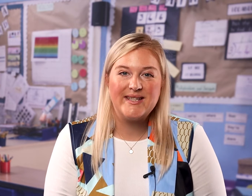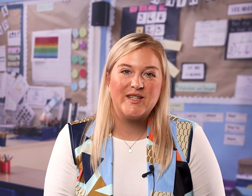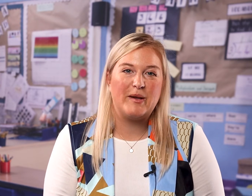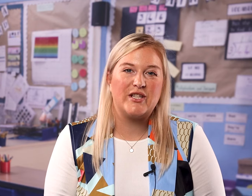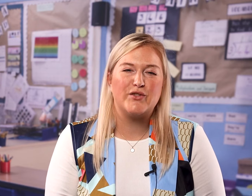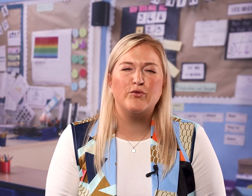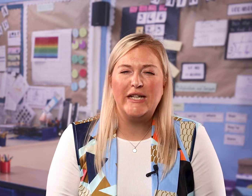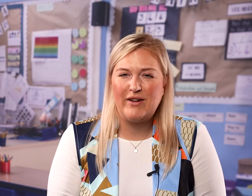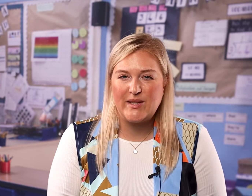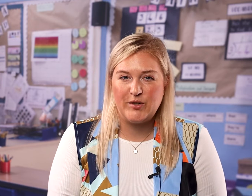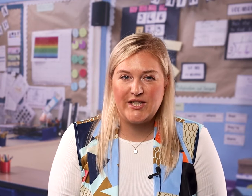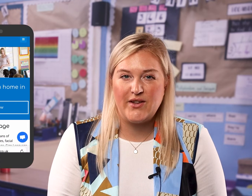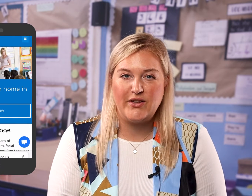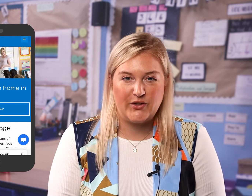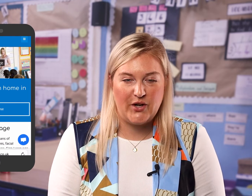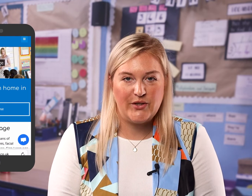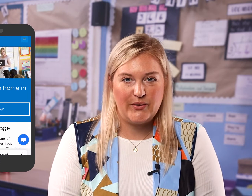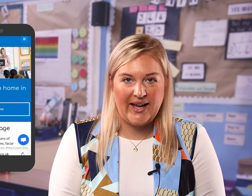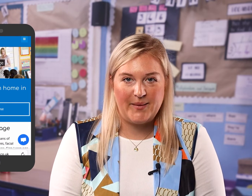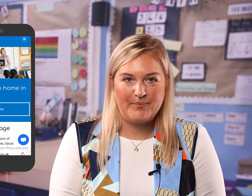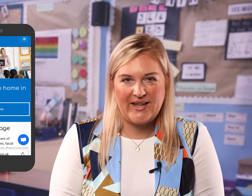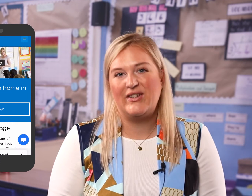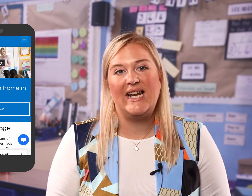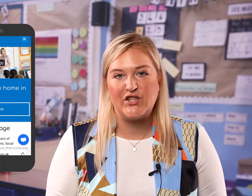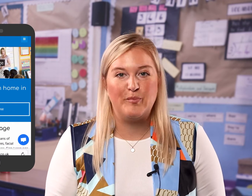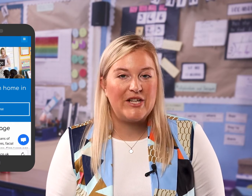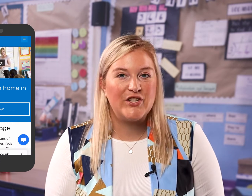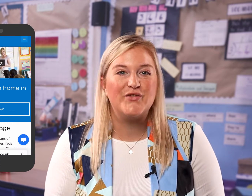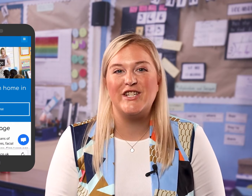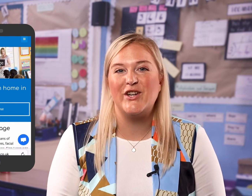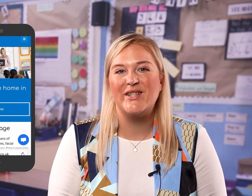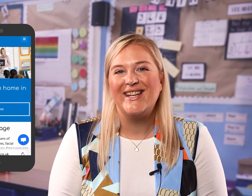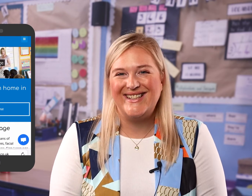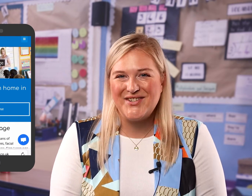BSL specialist really rates British-sign.co.uk they have a collection of pictures videos and